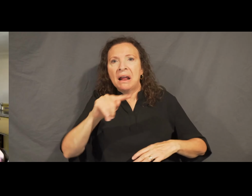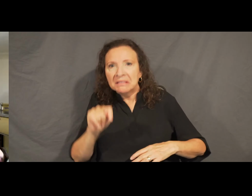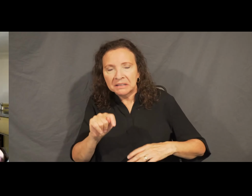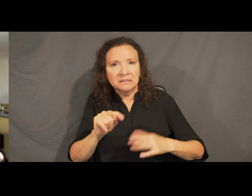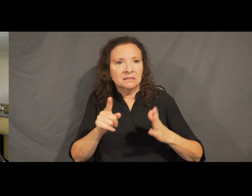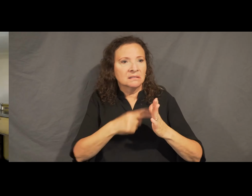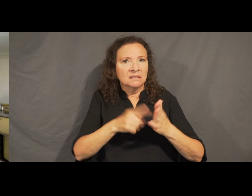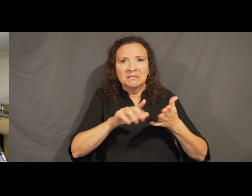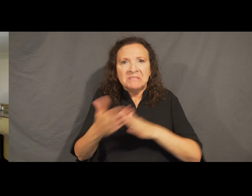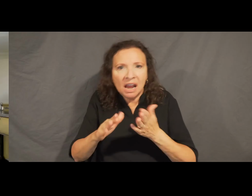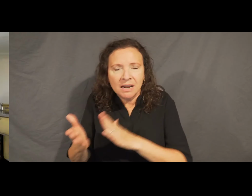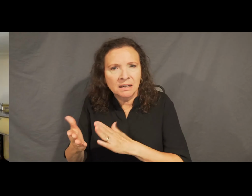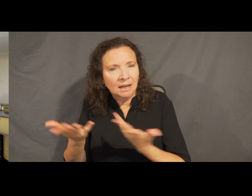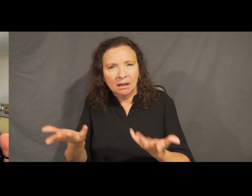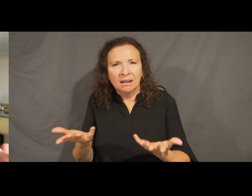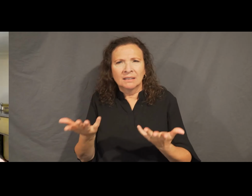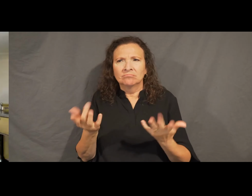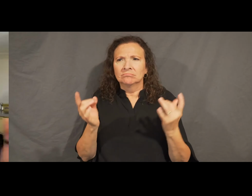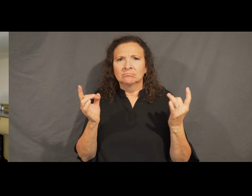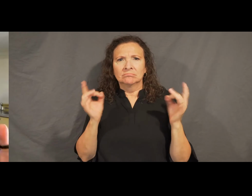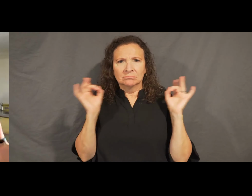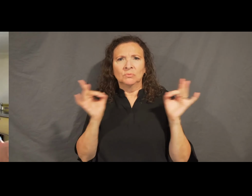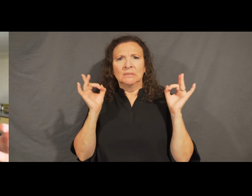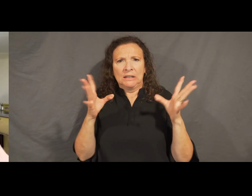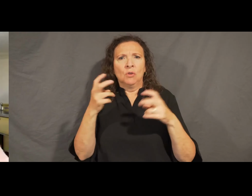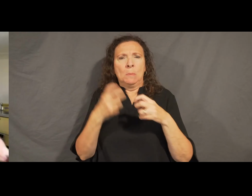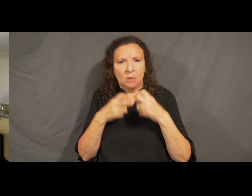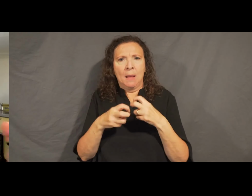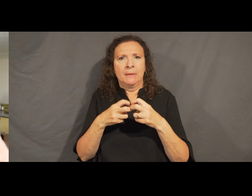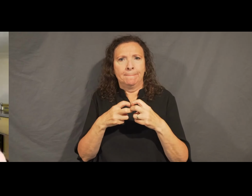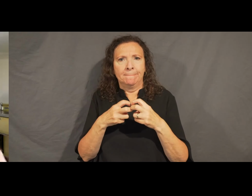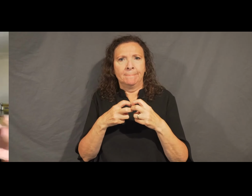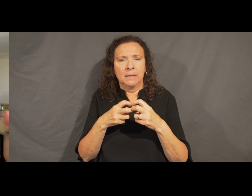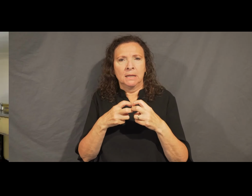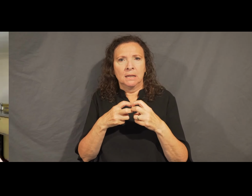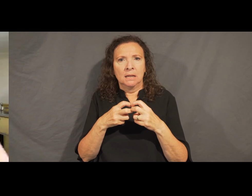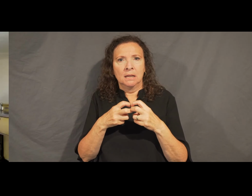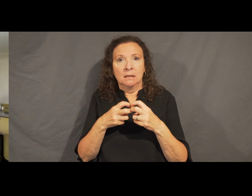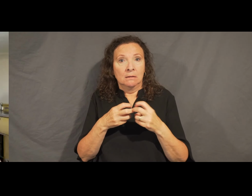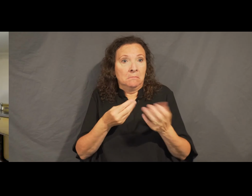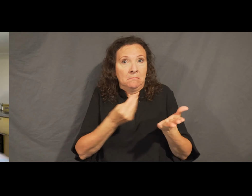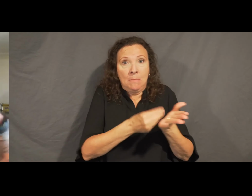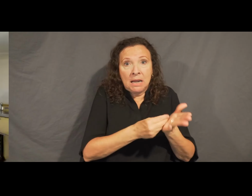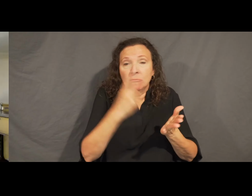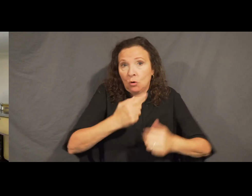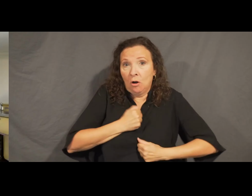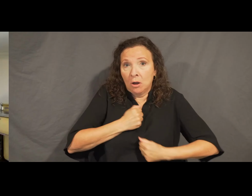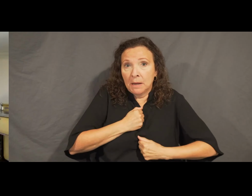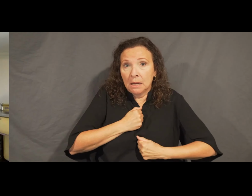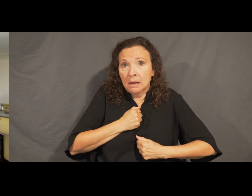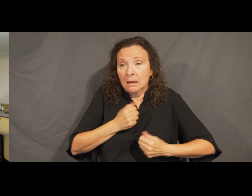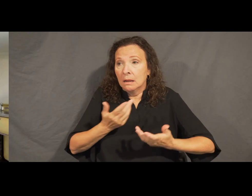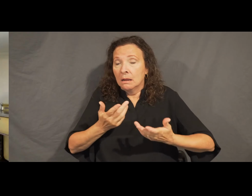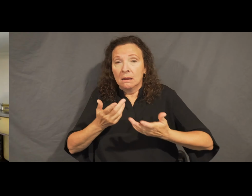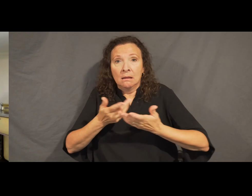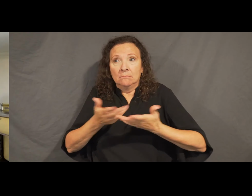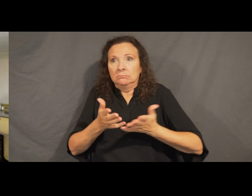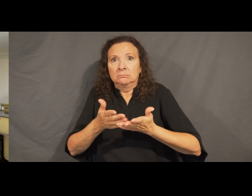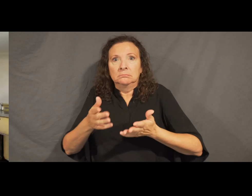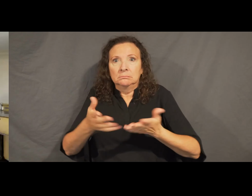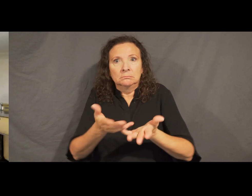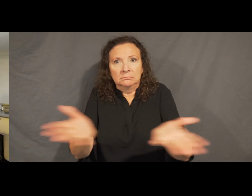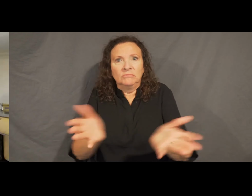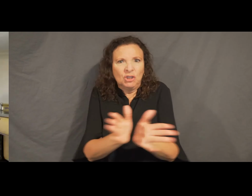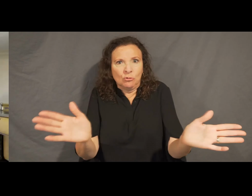It was a catastrophic problem, for the Army and in general.